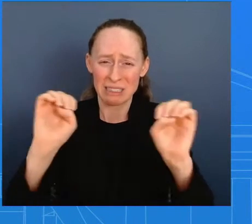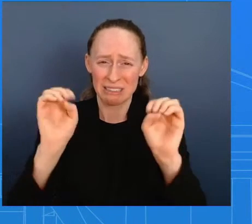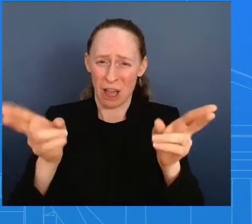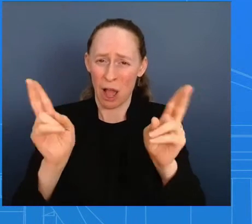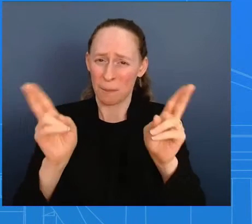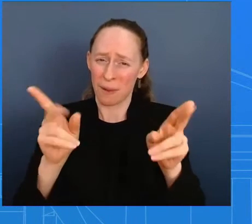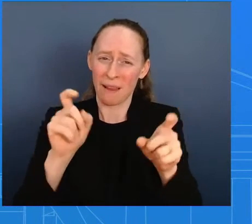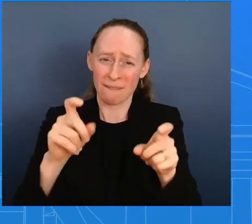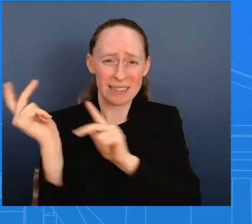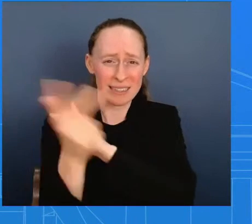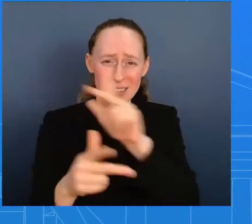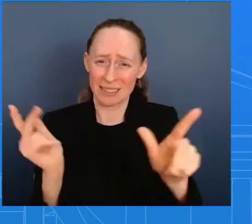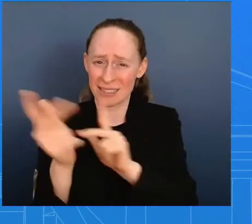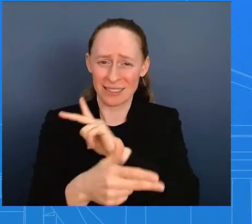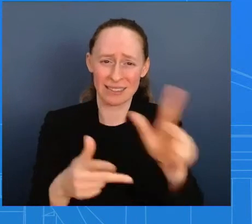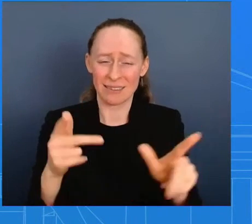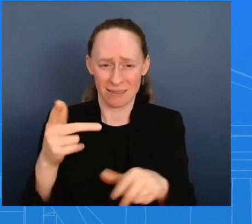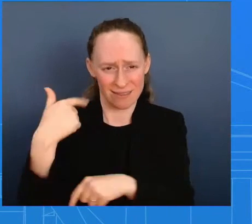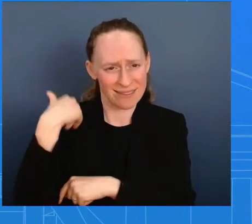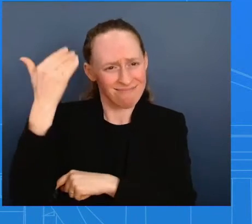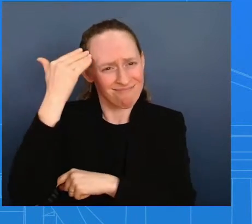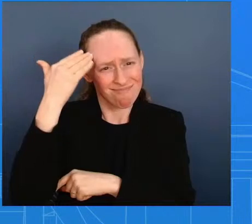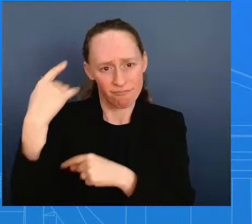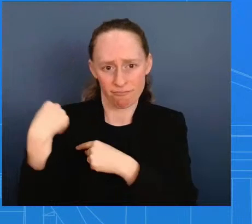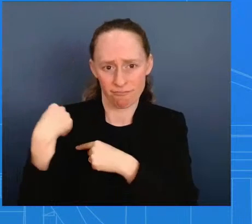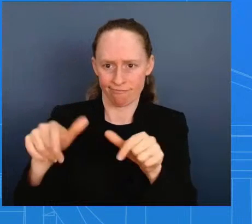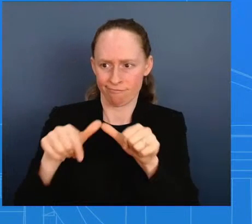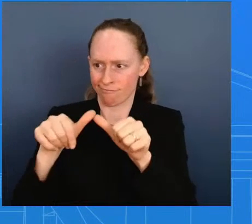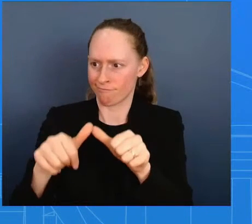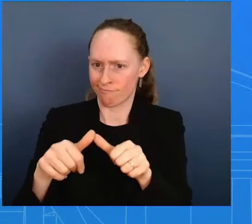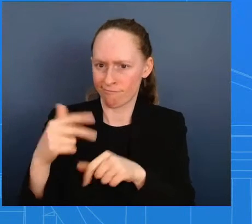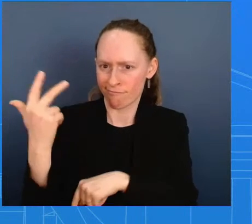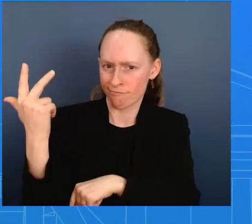since these military operations, and it's something we are working through with all the relevant parties.